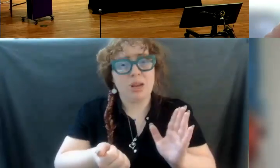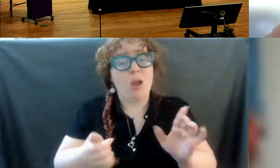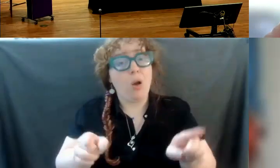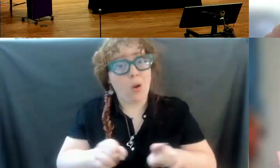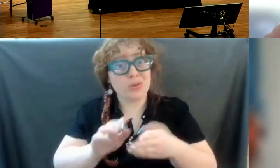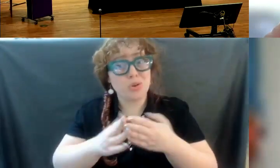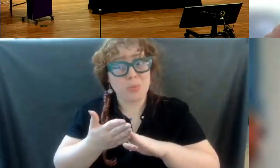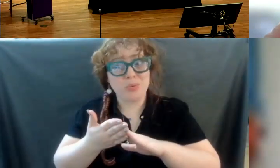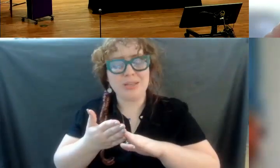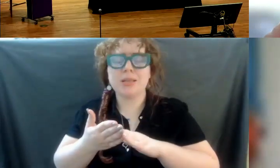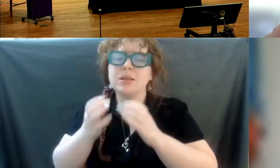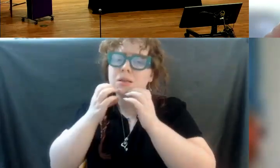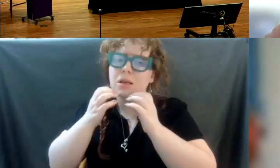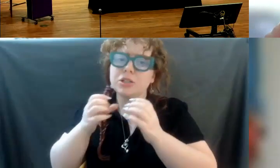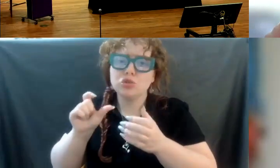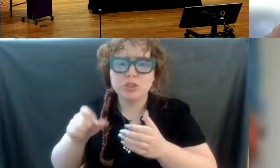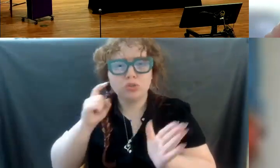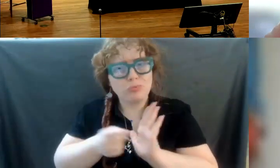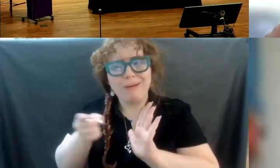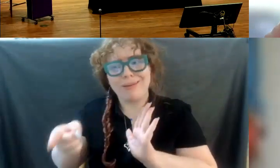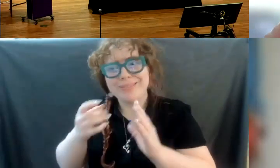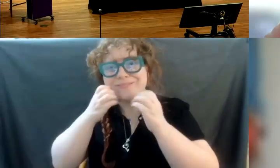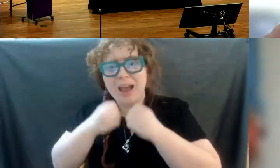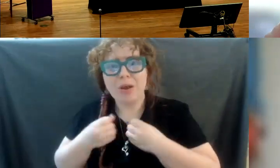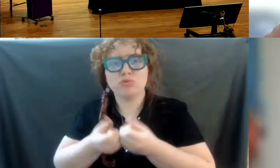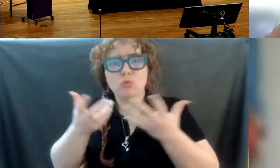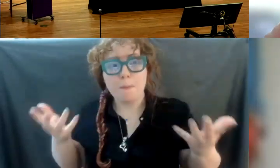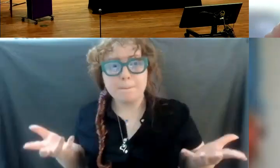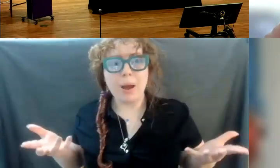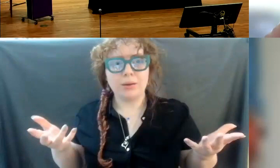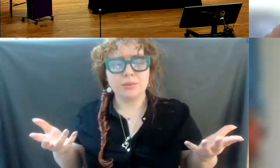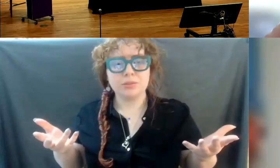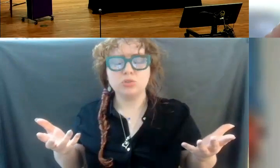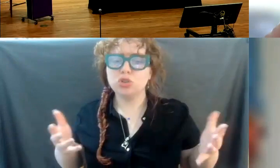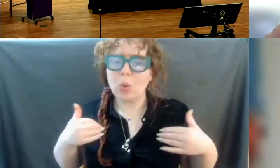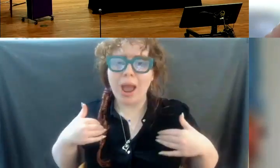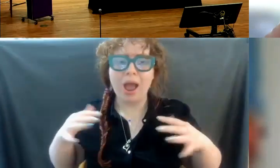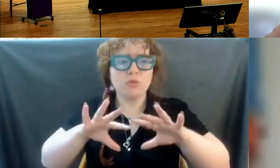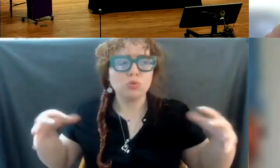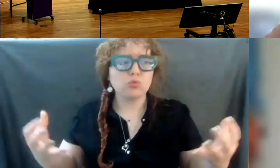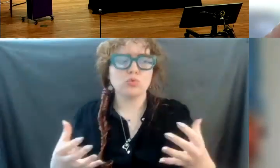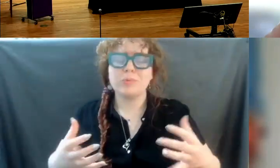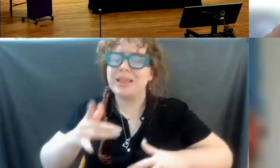have a sort of a diverse coalition. I'm a big on like communities working together, everything we're talking about